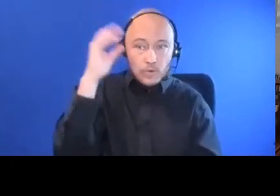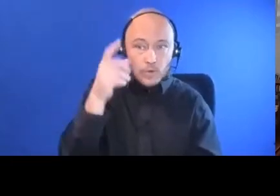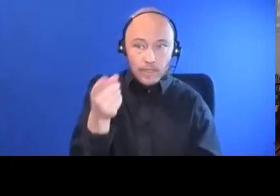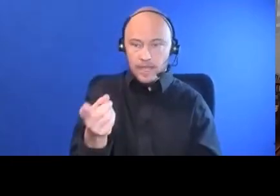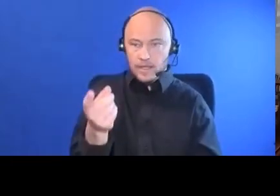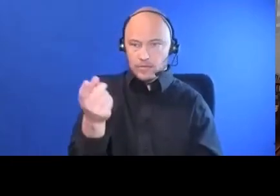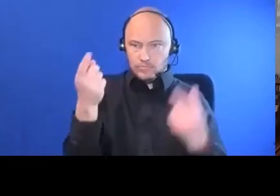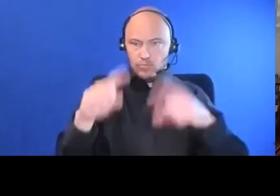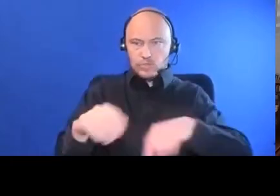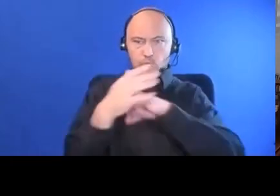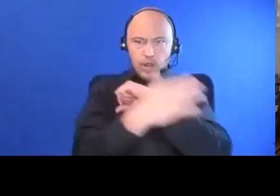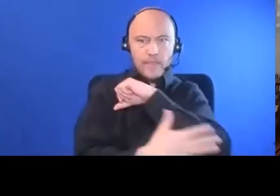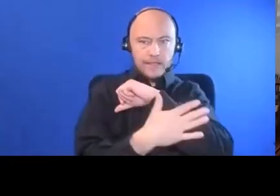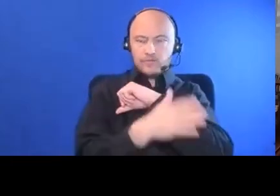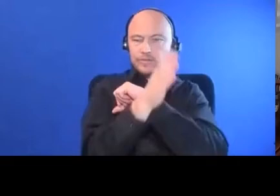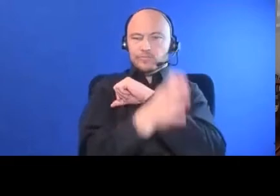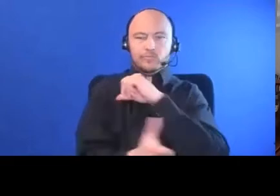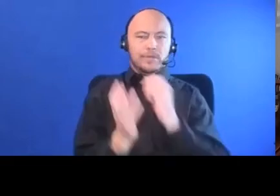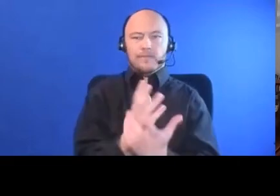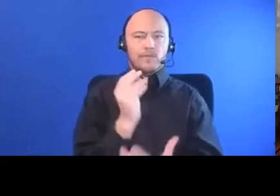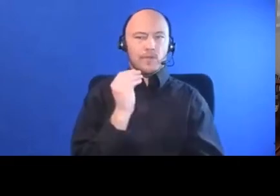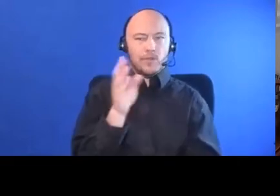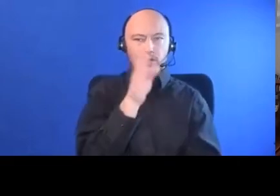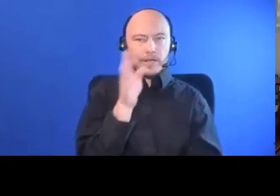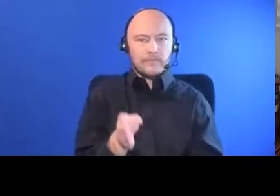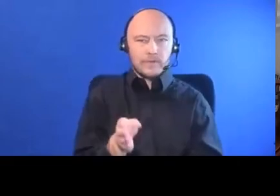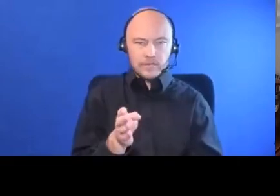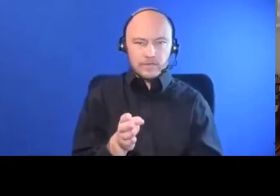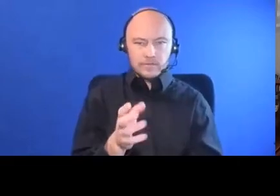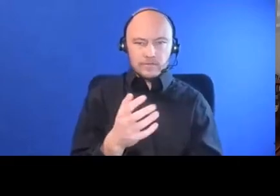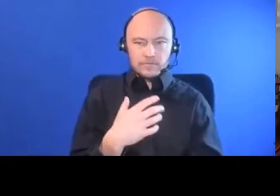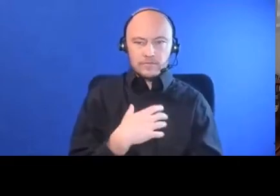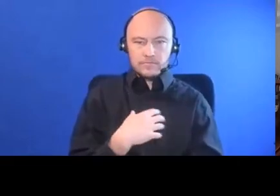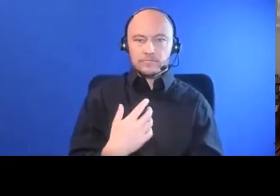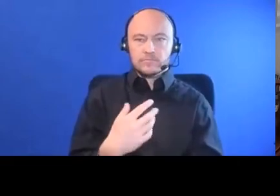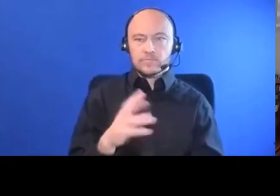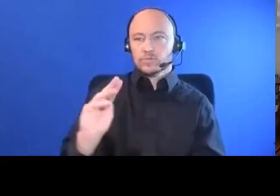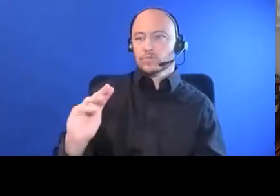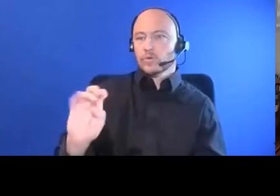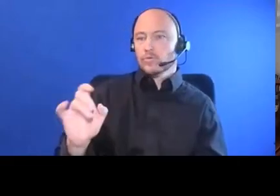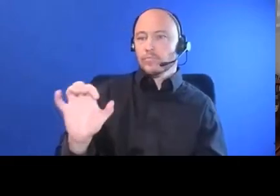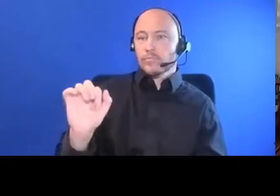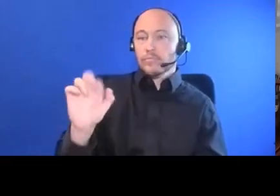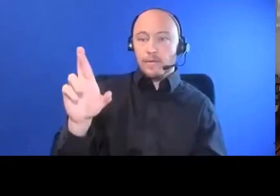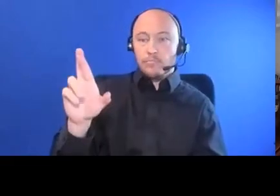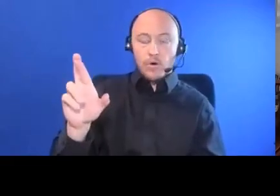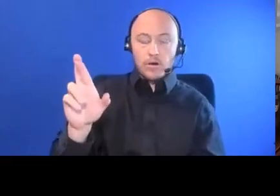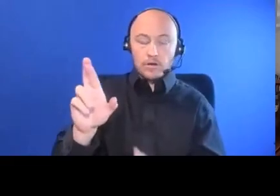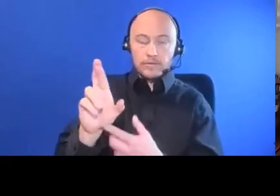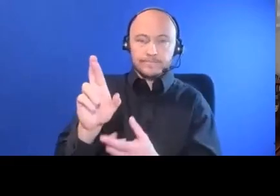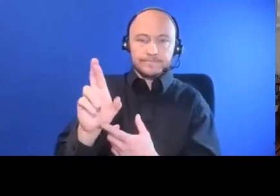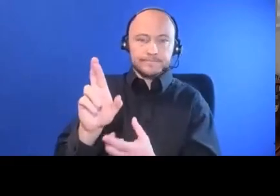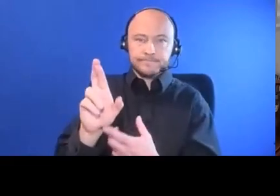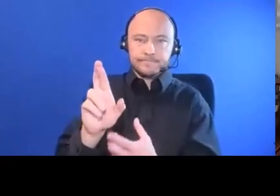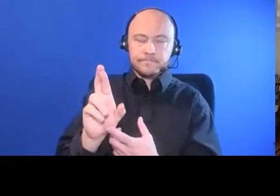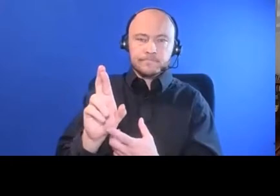we're never gonna learn that. So, memoir has become a great way of pushing forward ideas